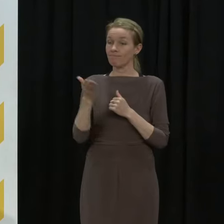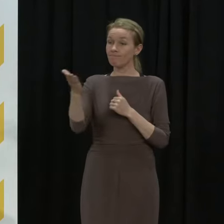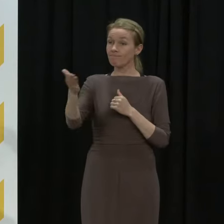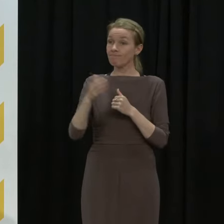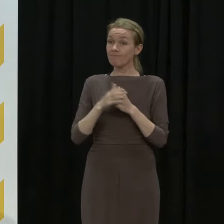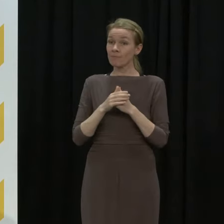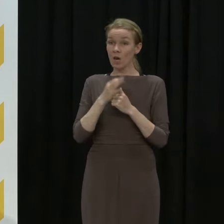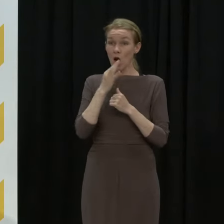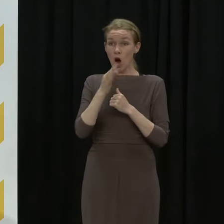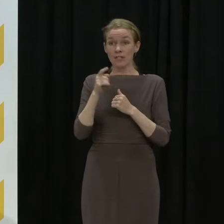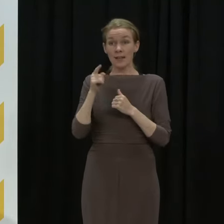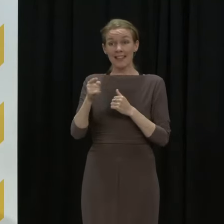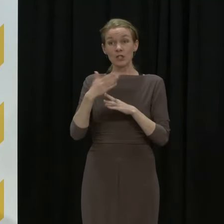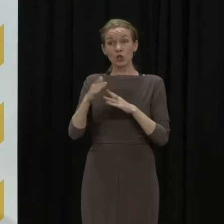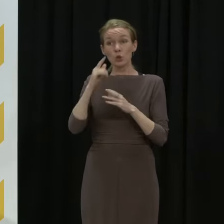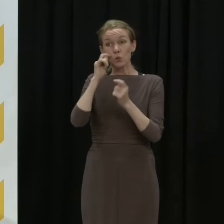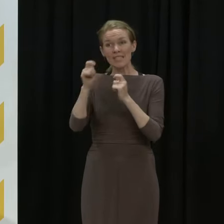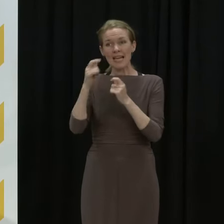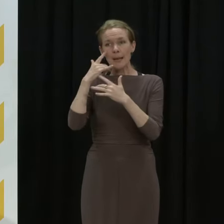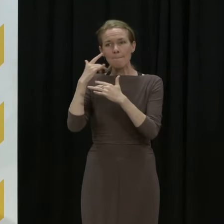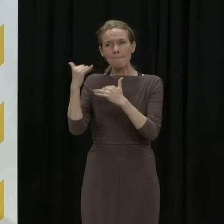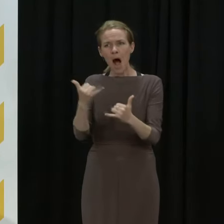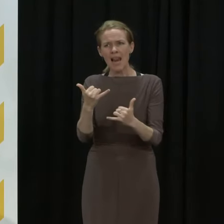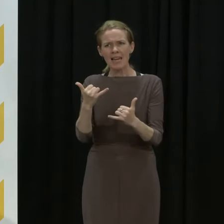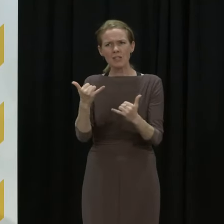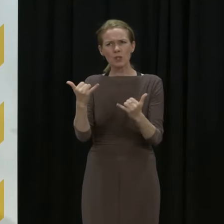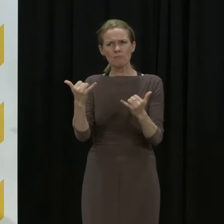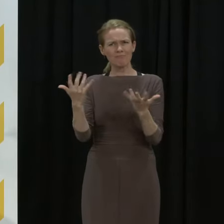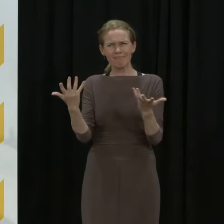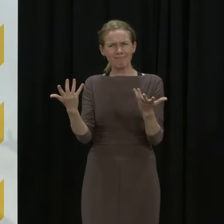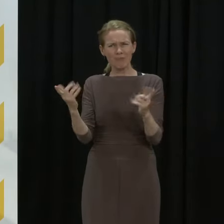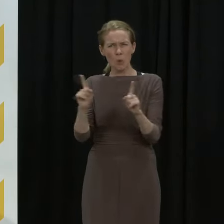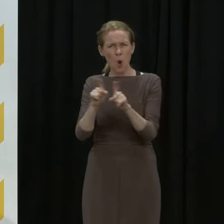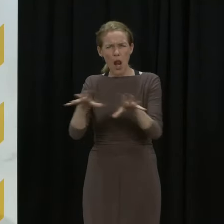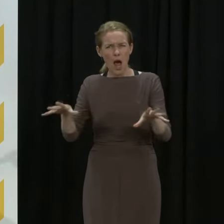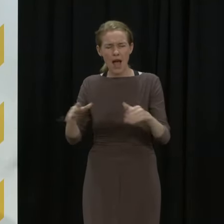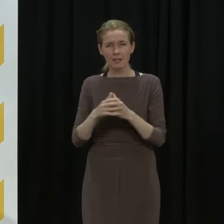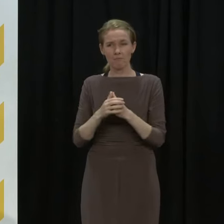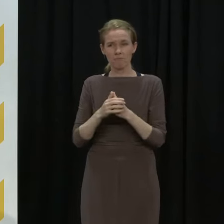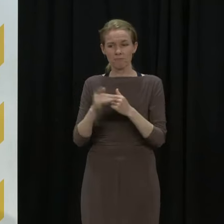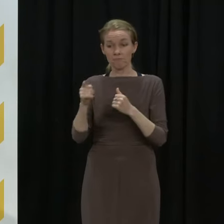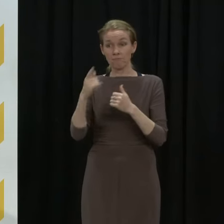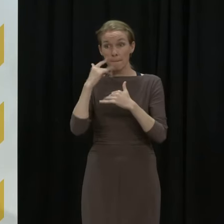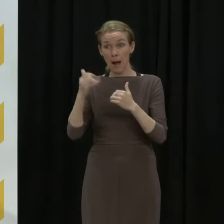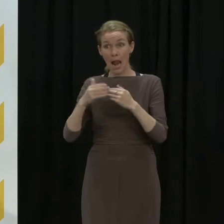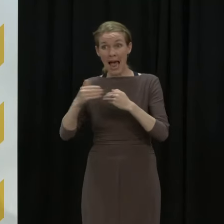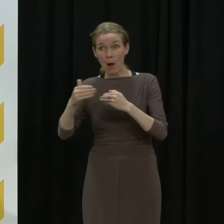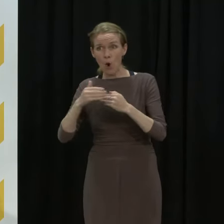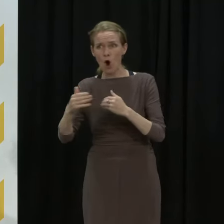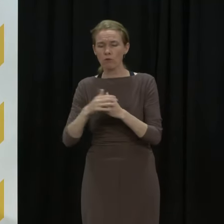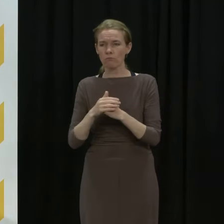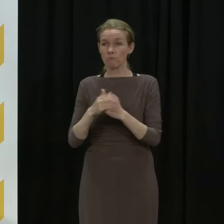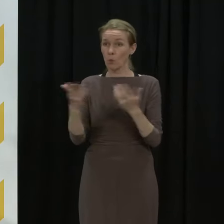We have asked for this report to be able to unlock the power of innovation in the space.